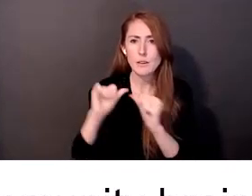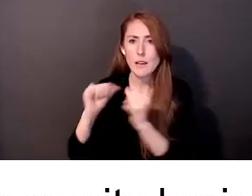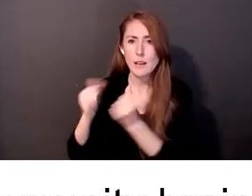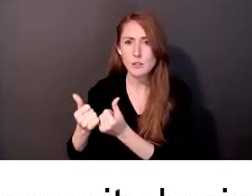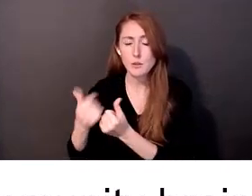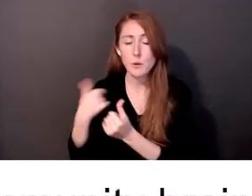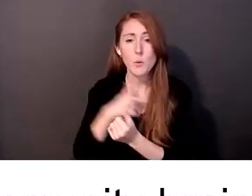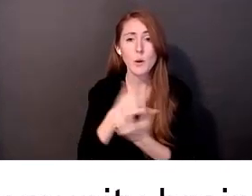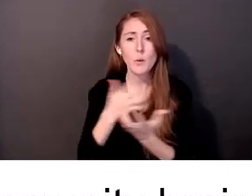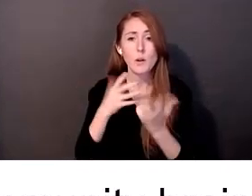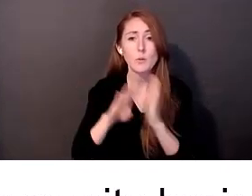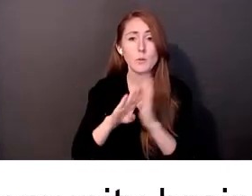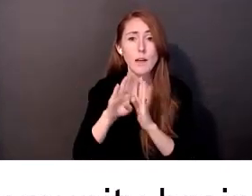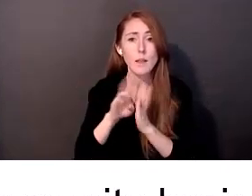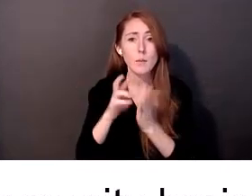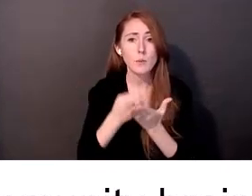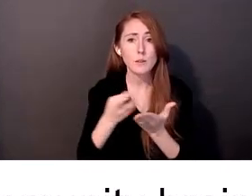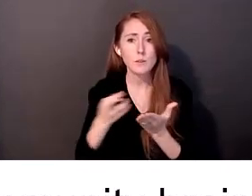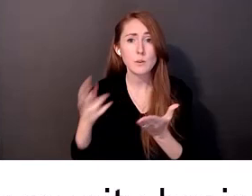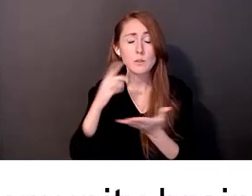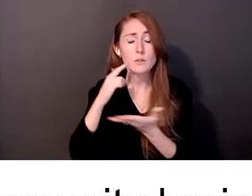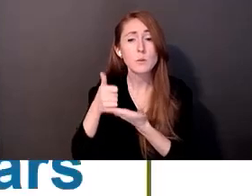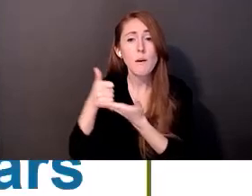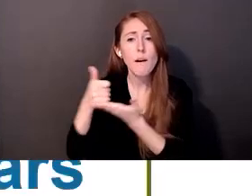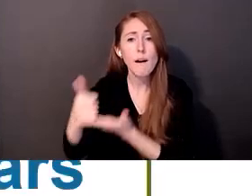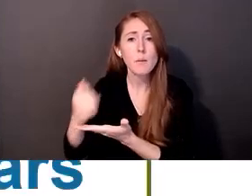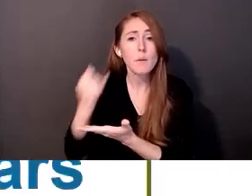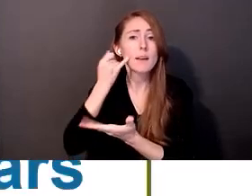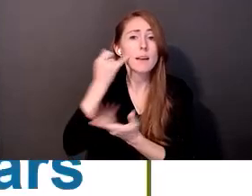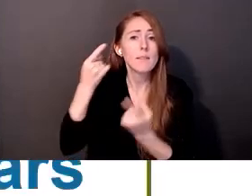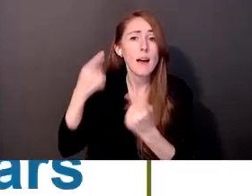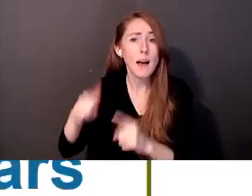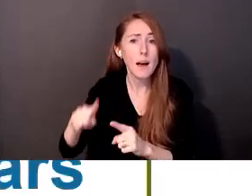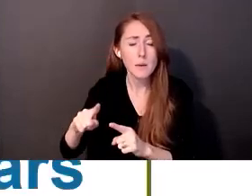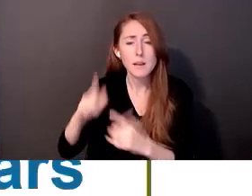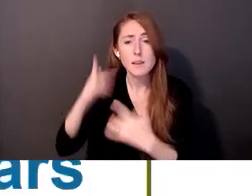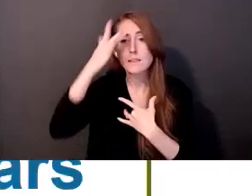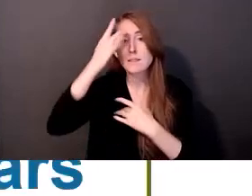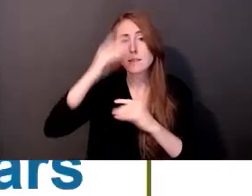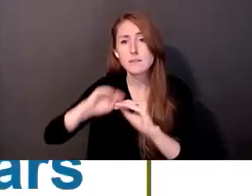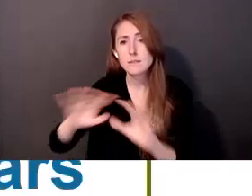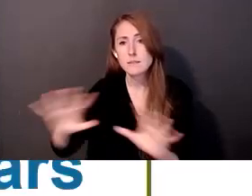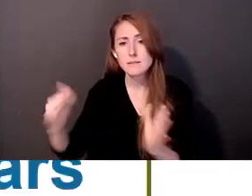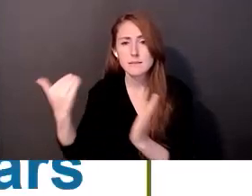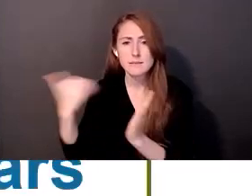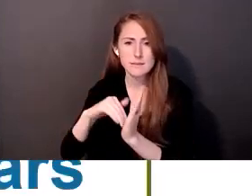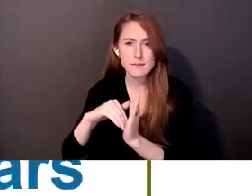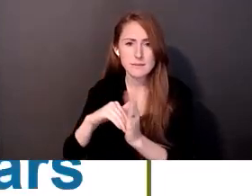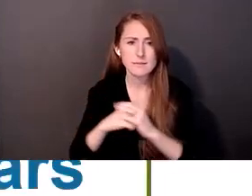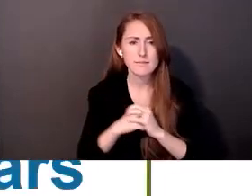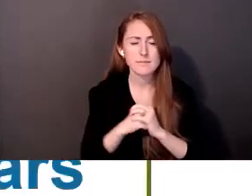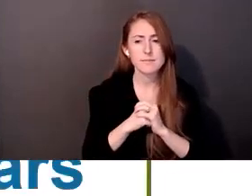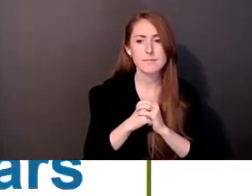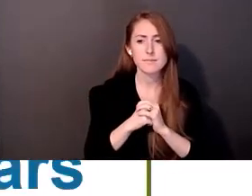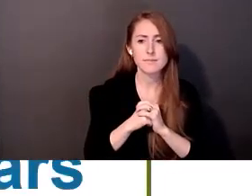of a future health crisis. So this project was funded by the Canadian Institutes